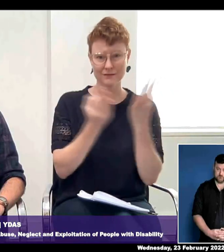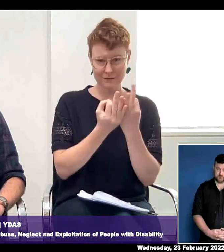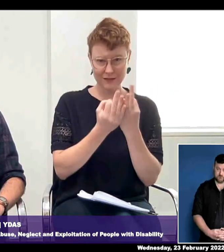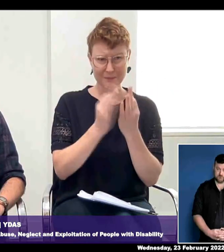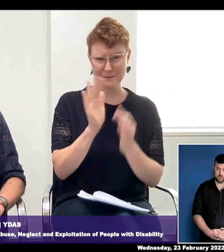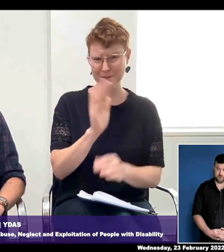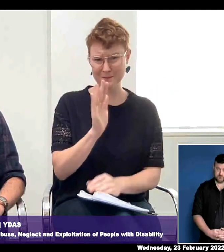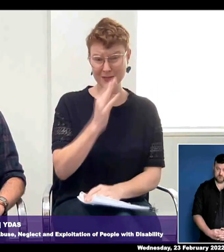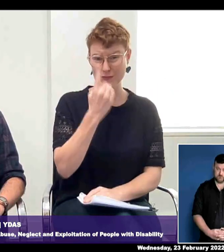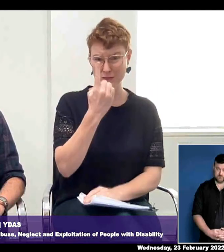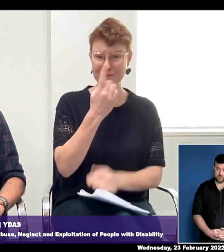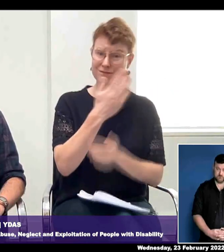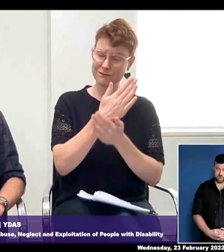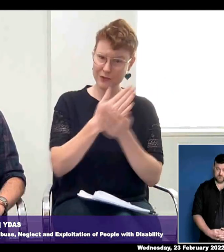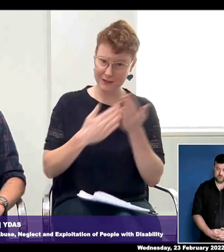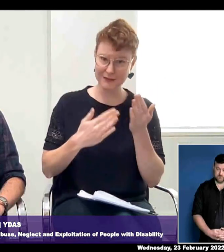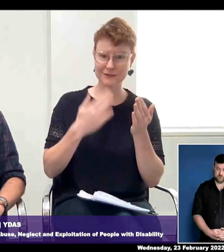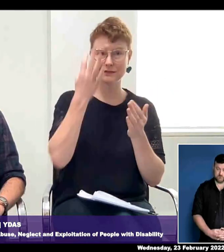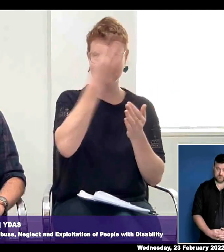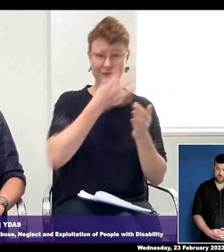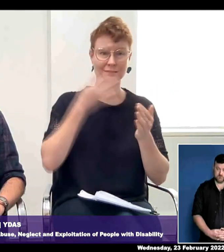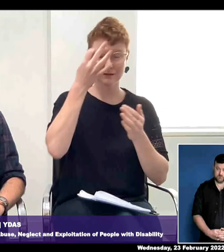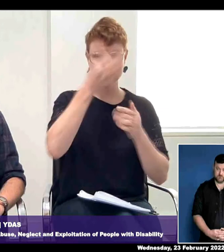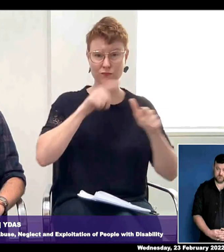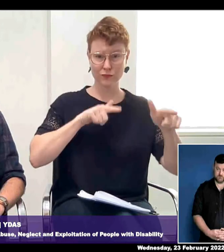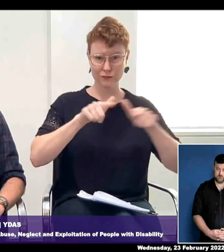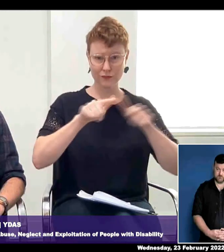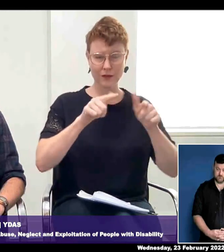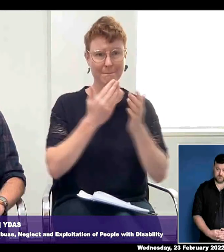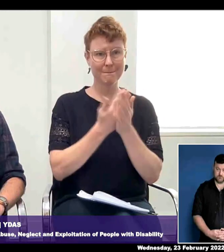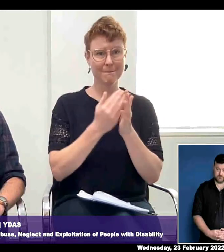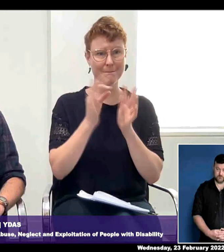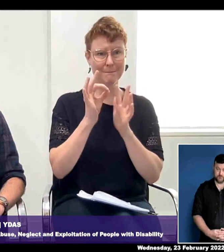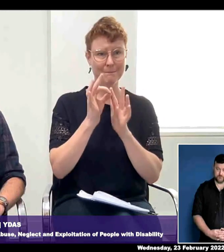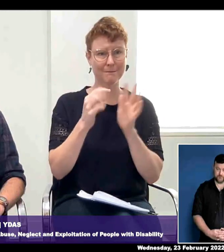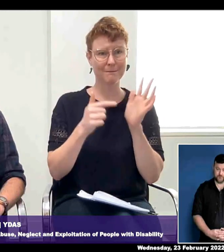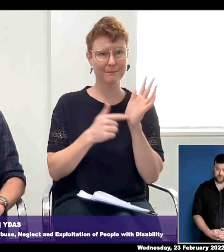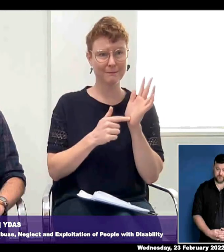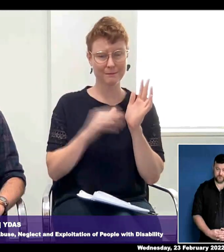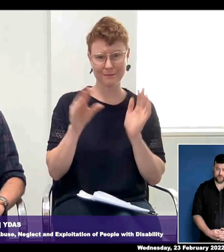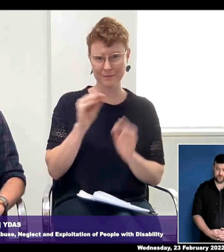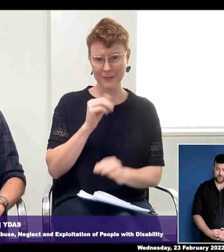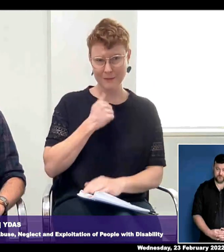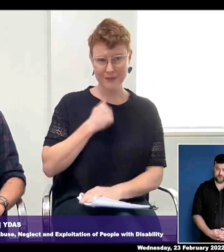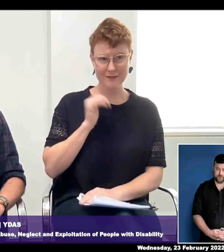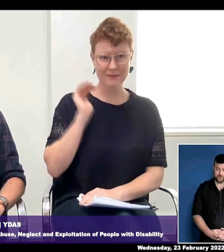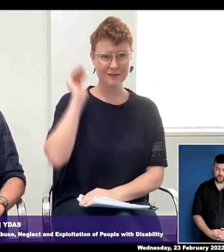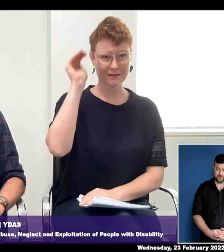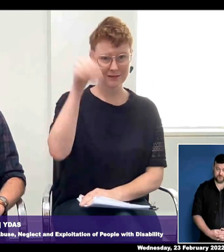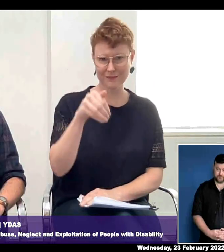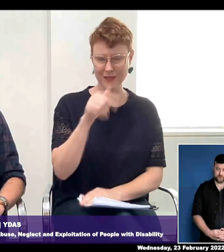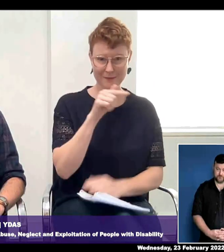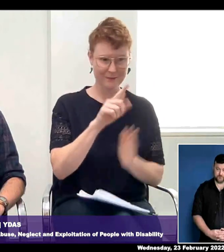This was at a large organisation, and it was about one and a half hours travel via public